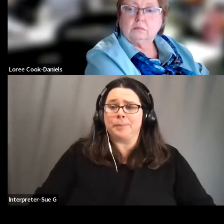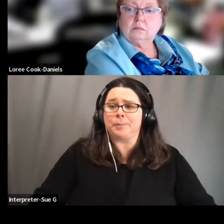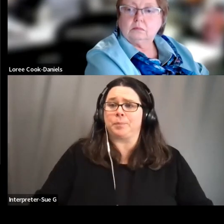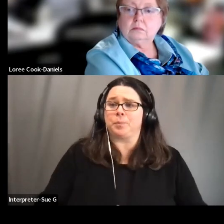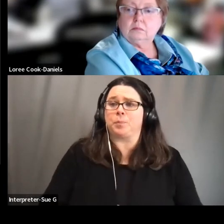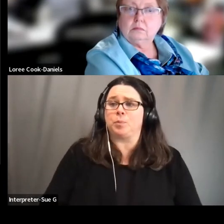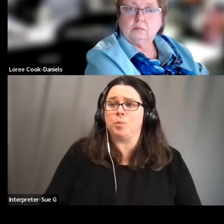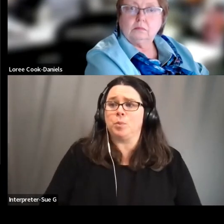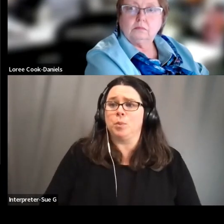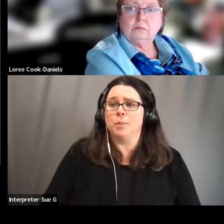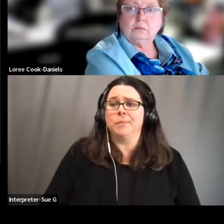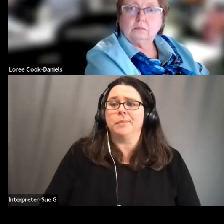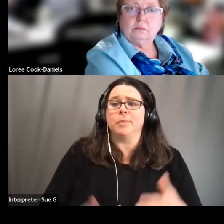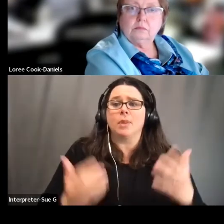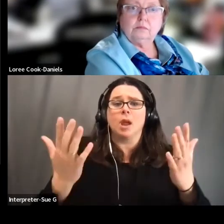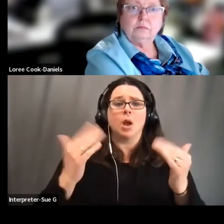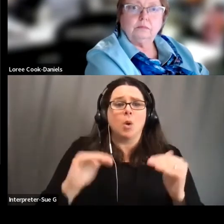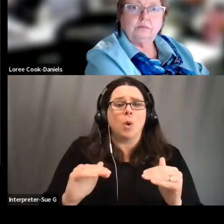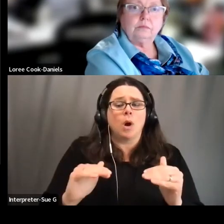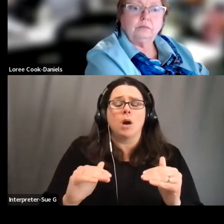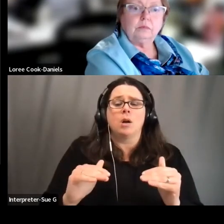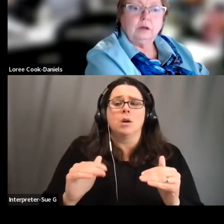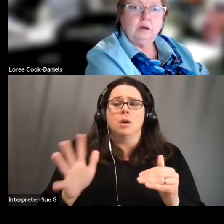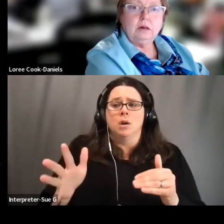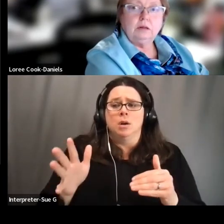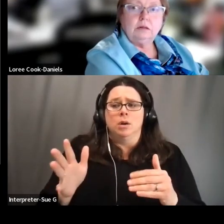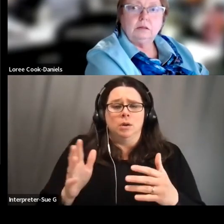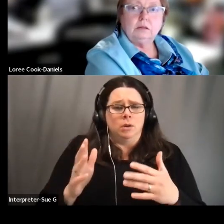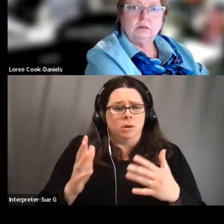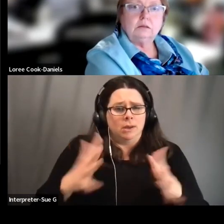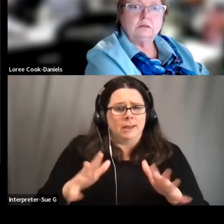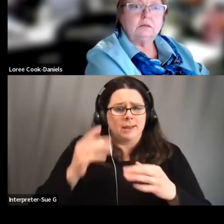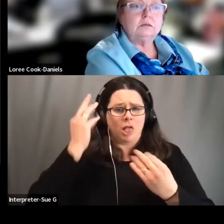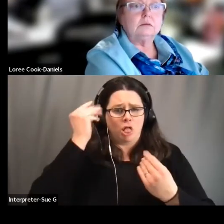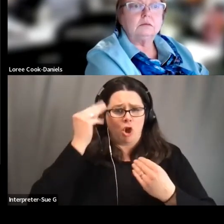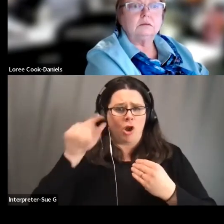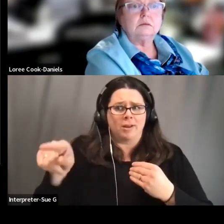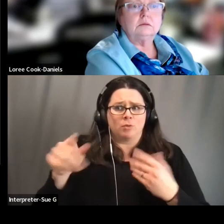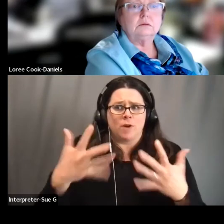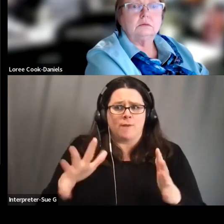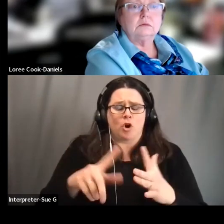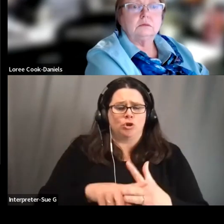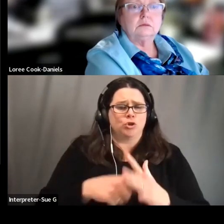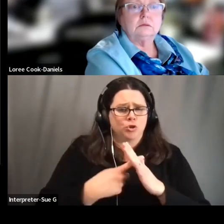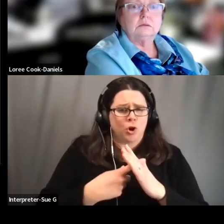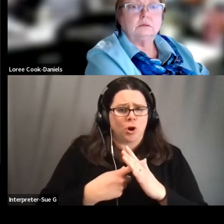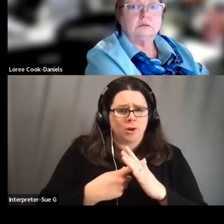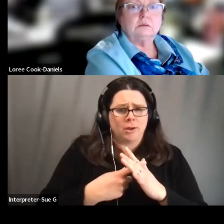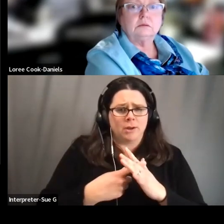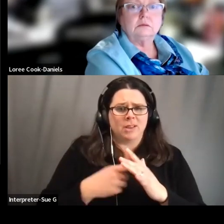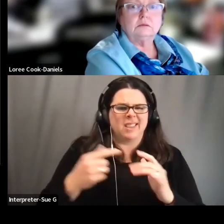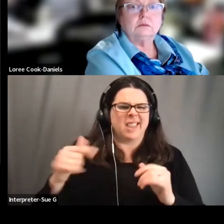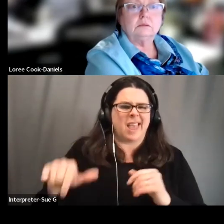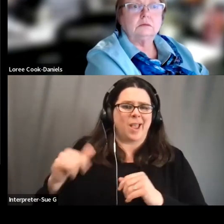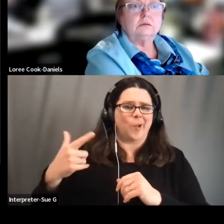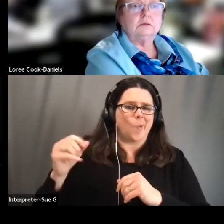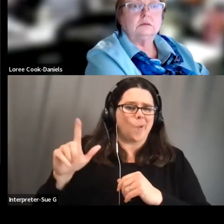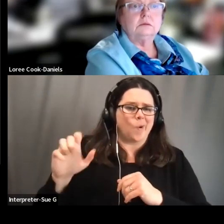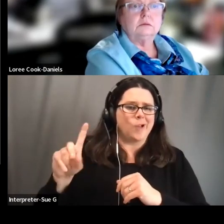So I want to kind of leave us with this, this thought which we've already started in that Google Doc that didn't work very well